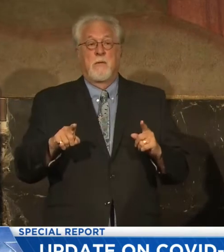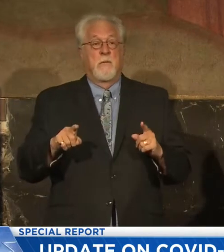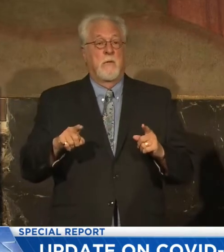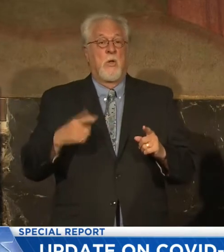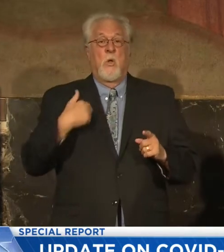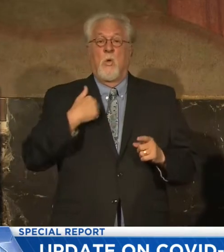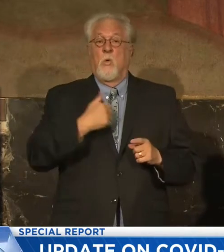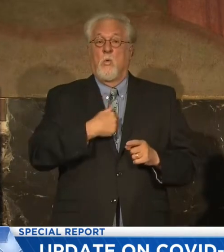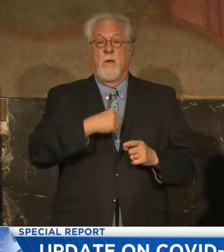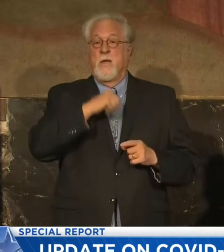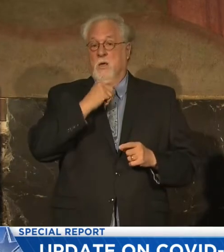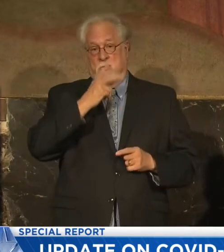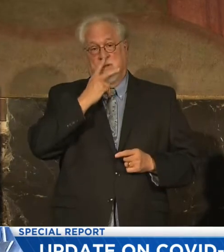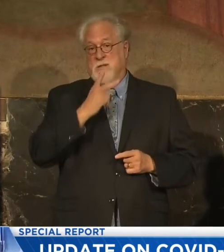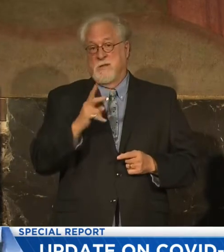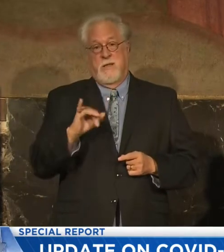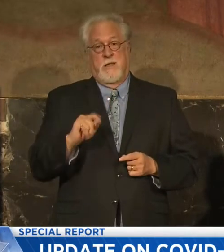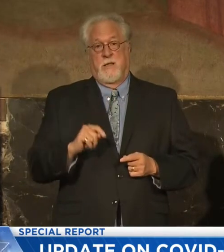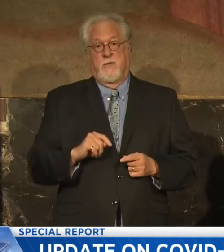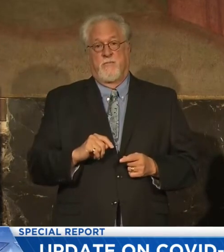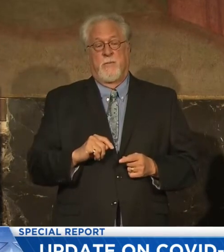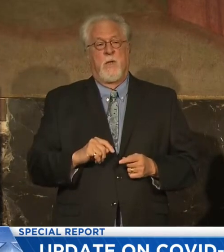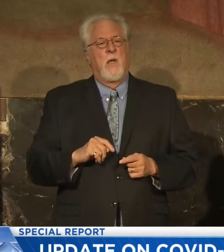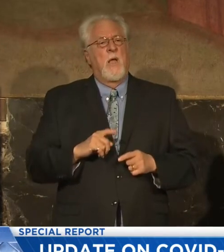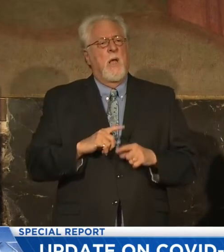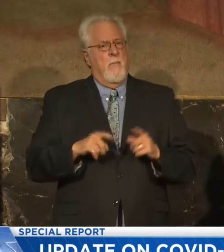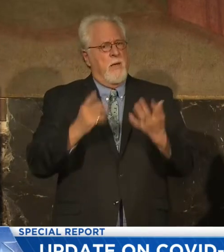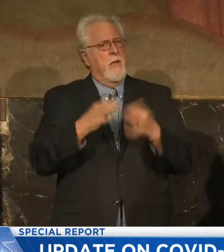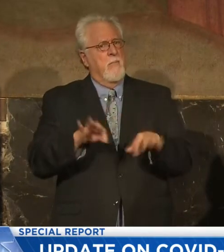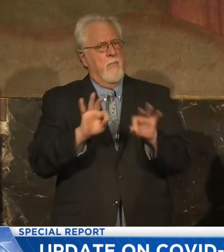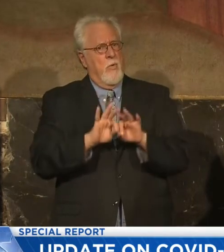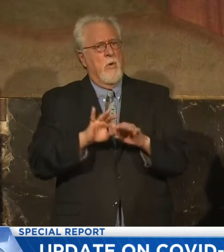IN CASES. THAT COULD COME WITH TOMORROW'S DATA.